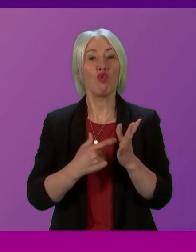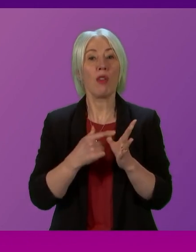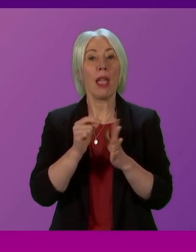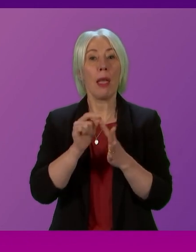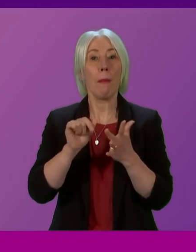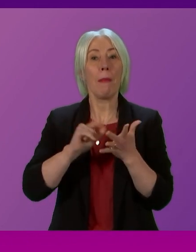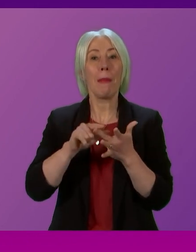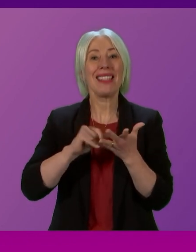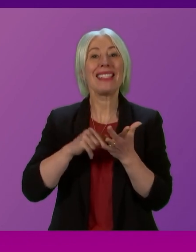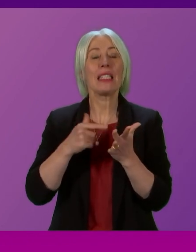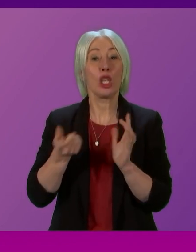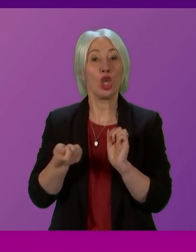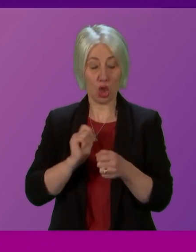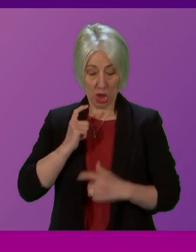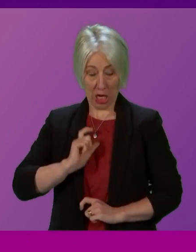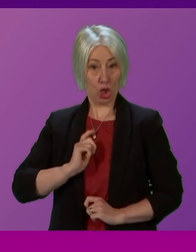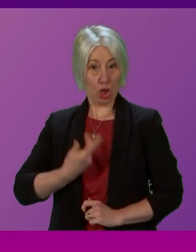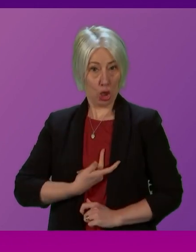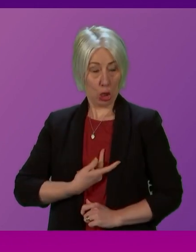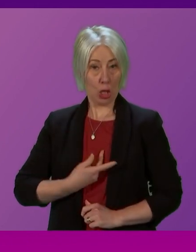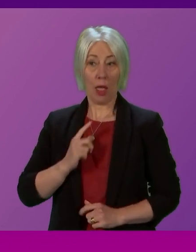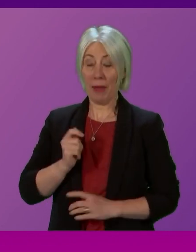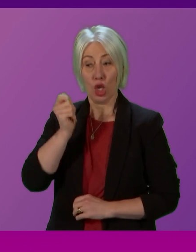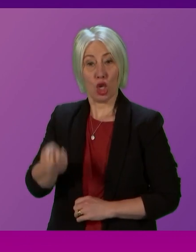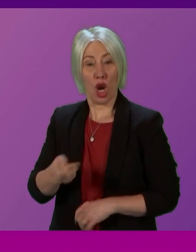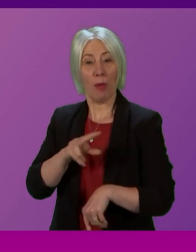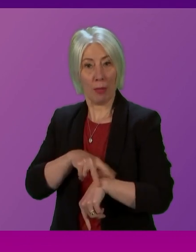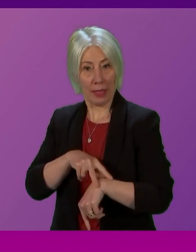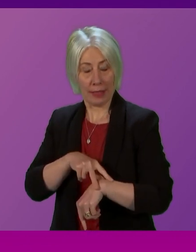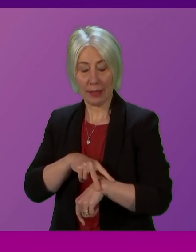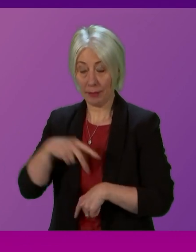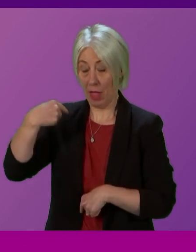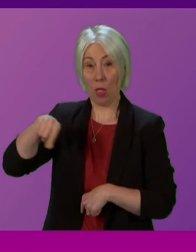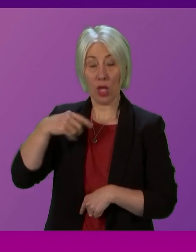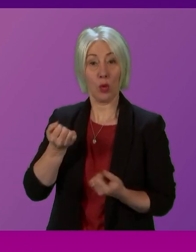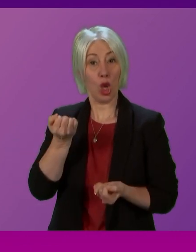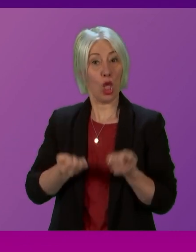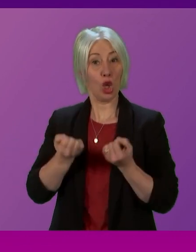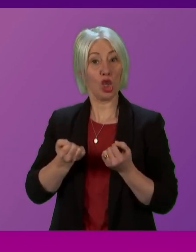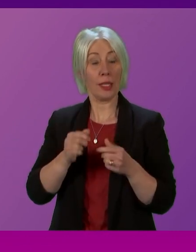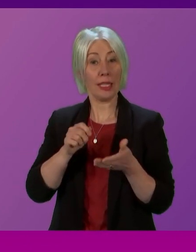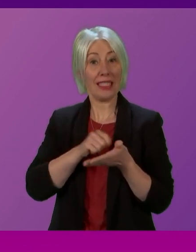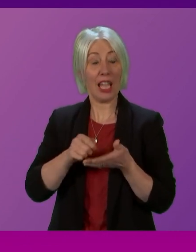being charged by the police. This week, the Cabinet Secretary for Justice and Veterans, Keith Brown, was asked whether